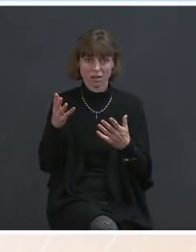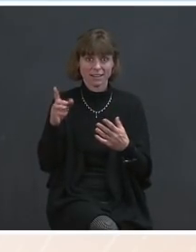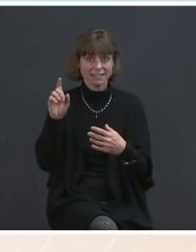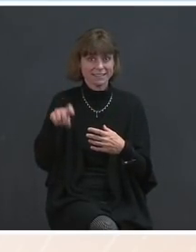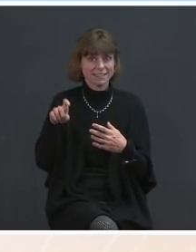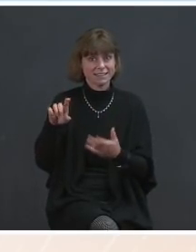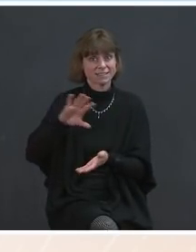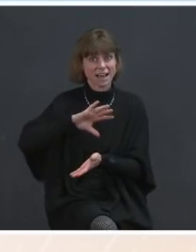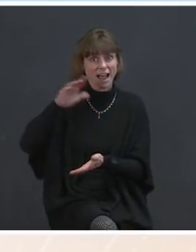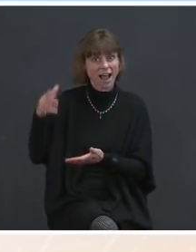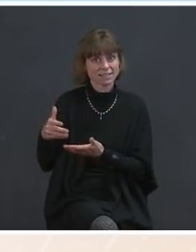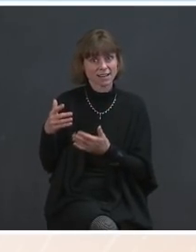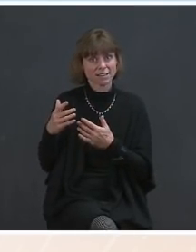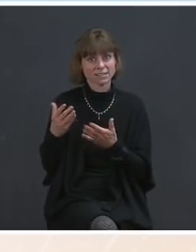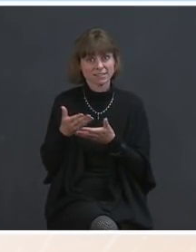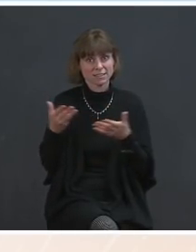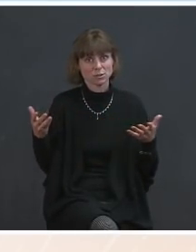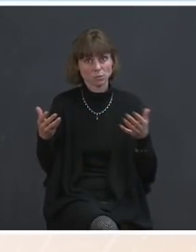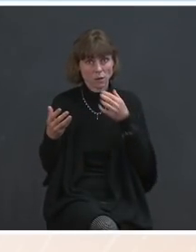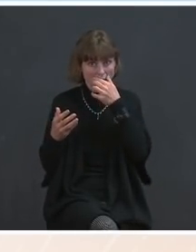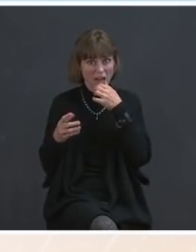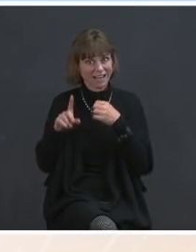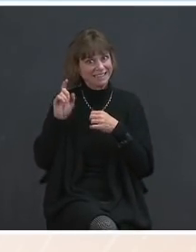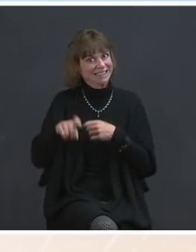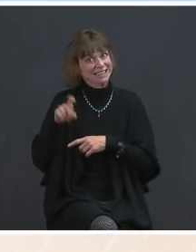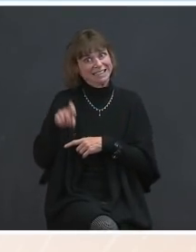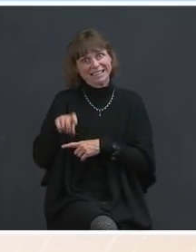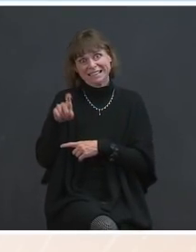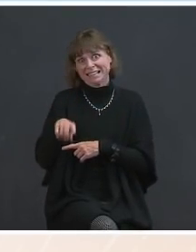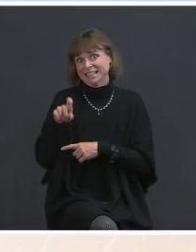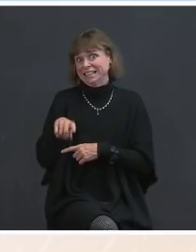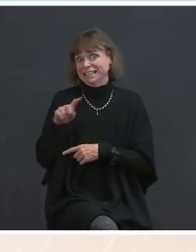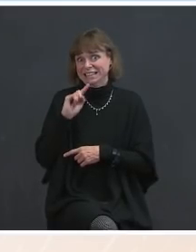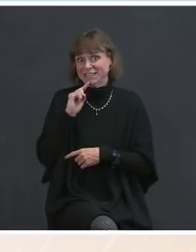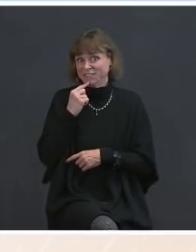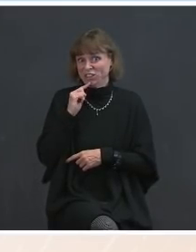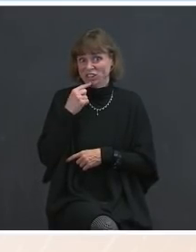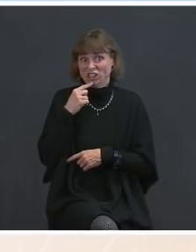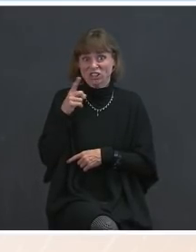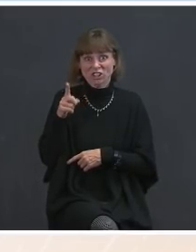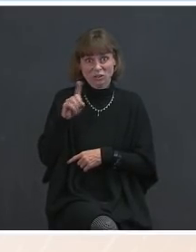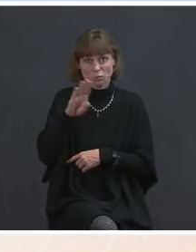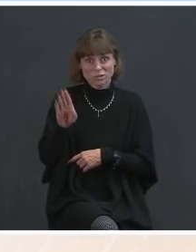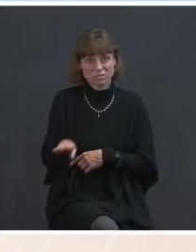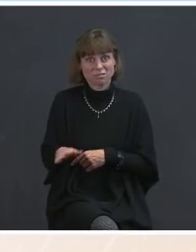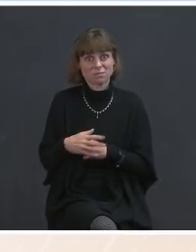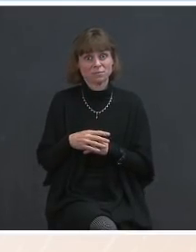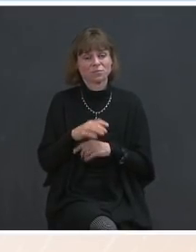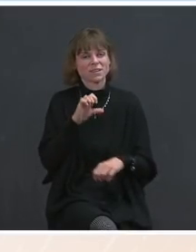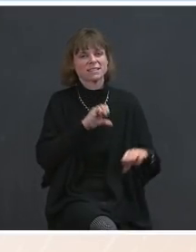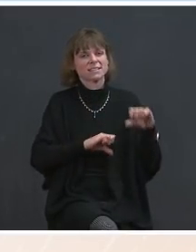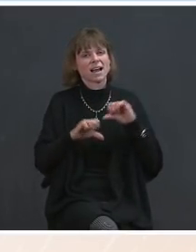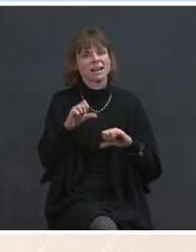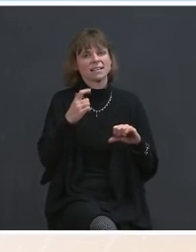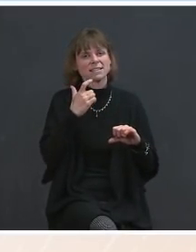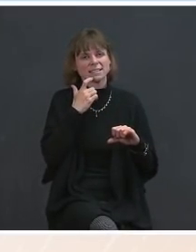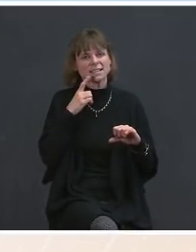Brazil is in urgent need. Scientists around the world are saying that Brazil is a threat to the world right now --